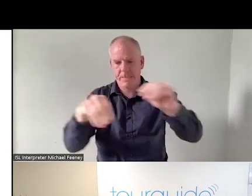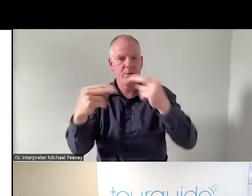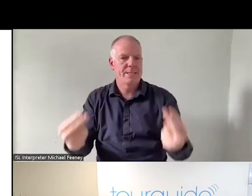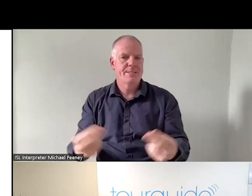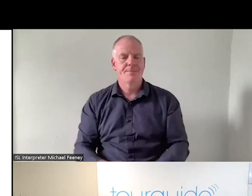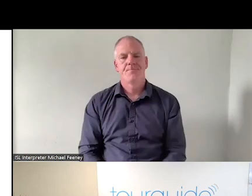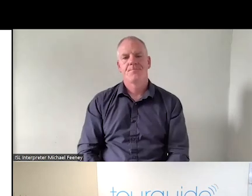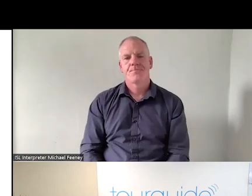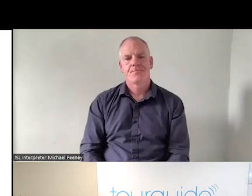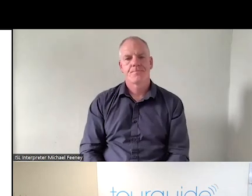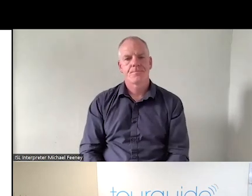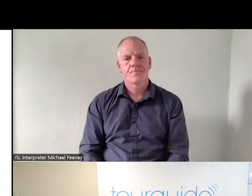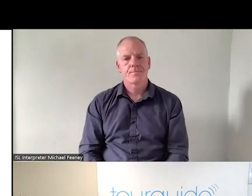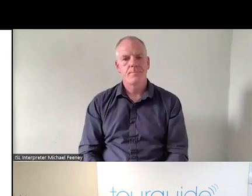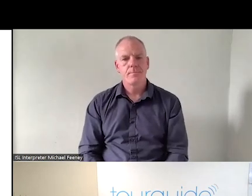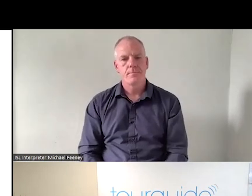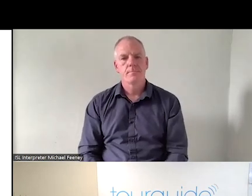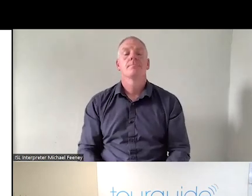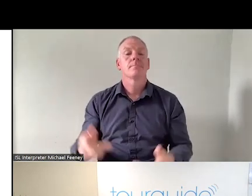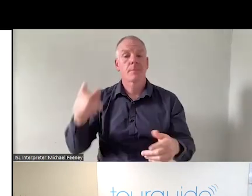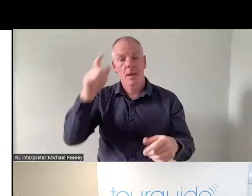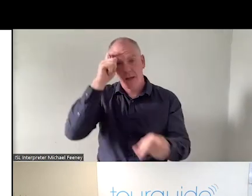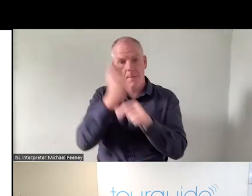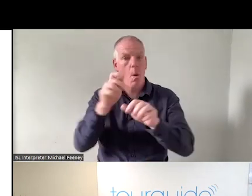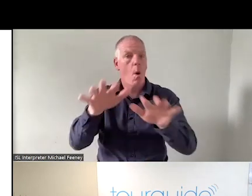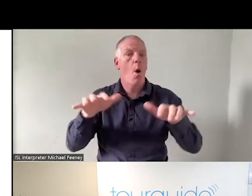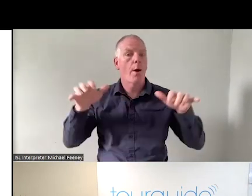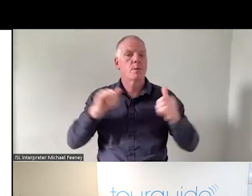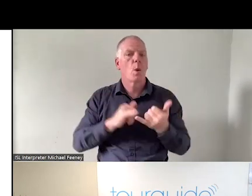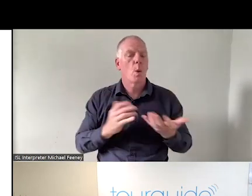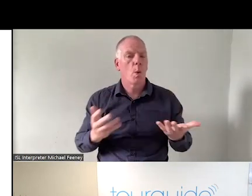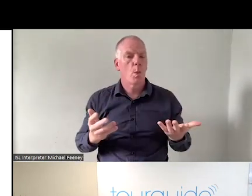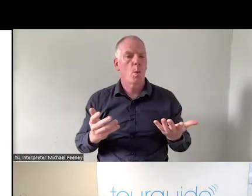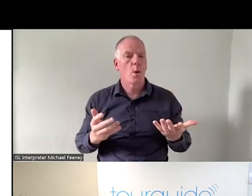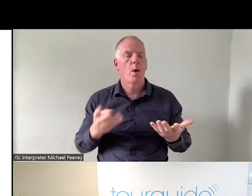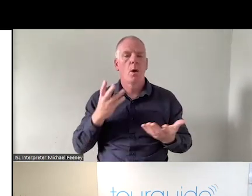Then we need to think of our audience members. They're going to have a receiver of some kind